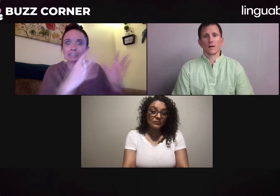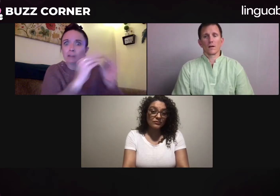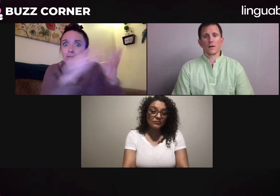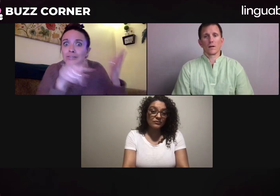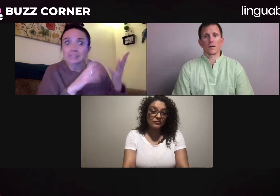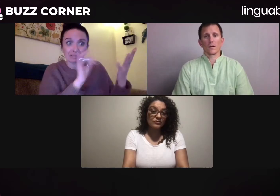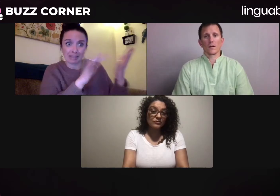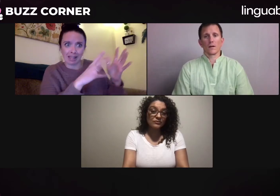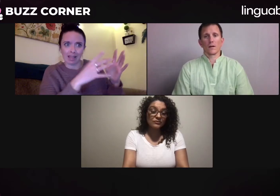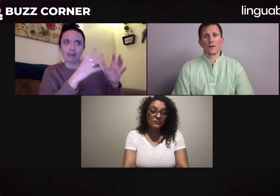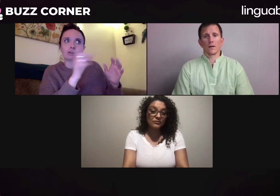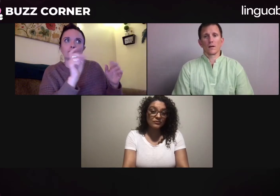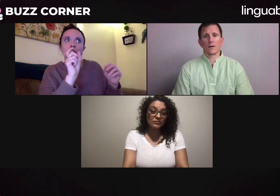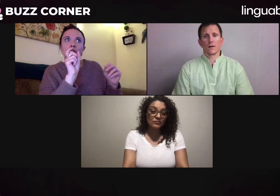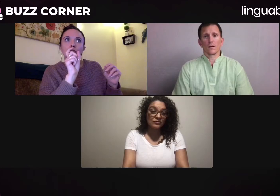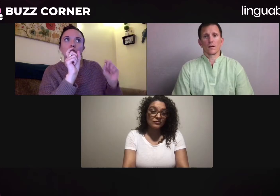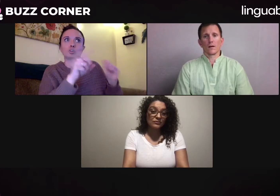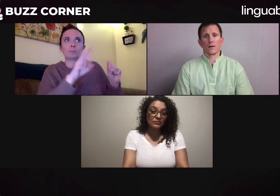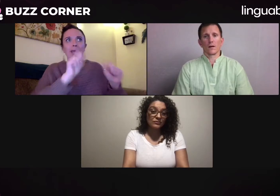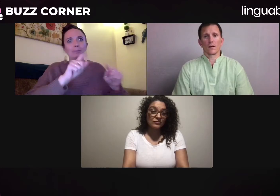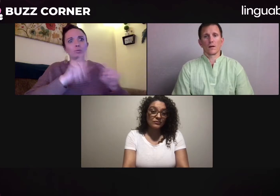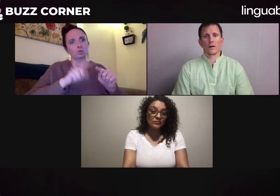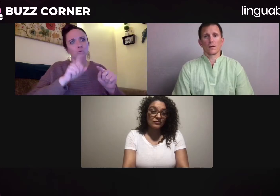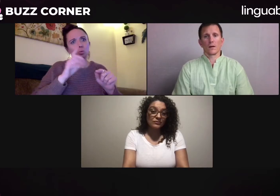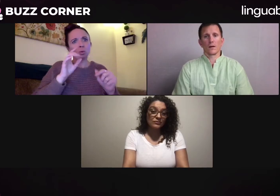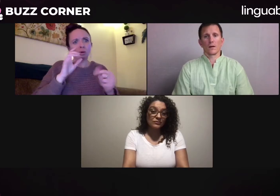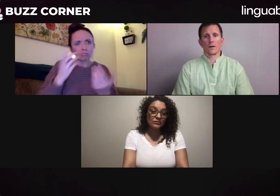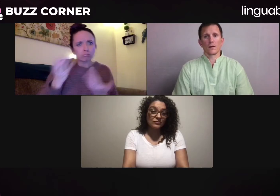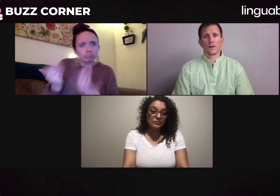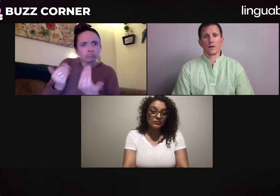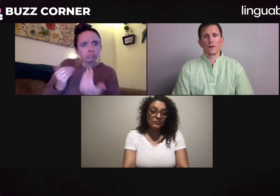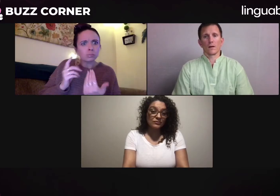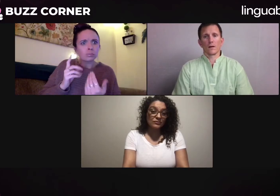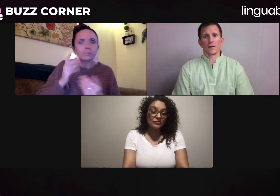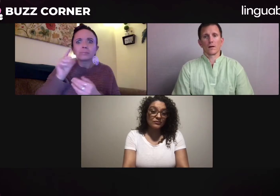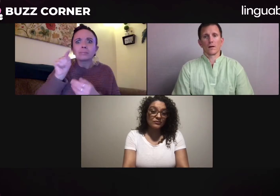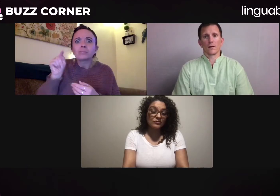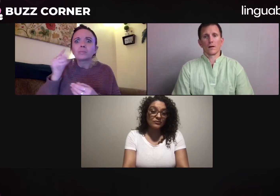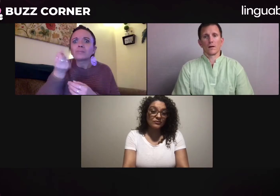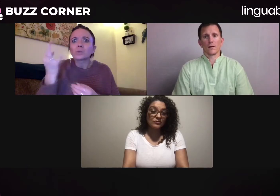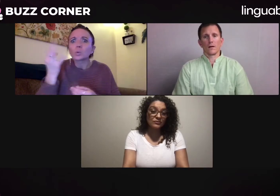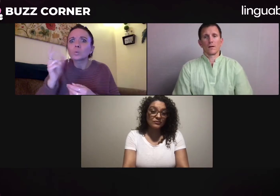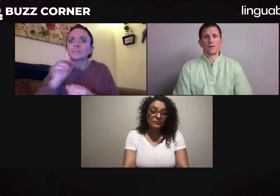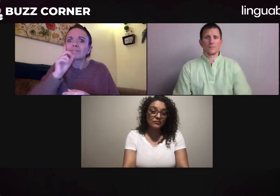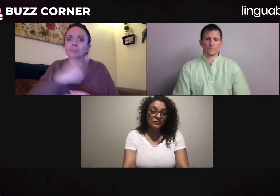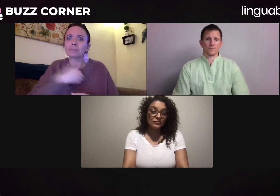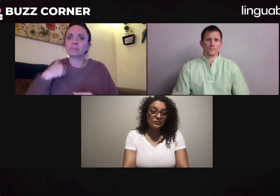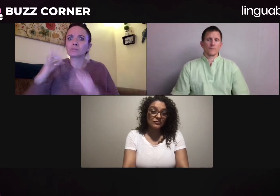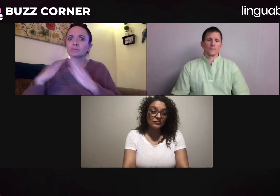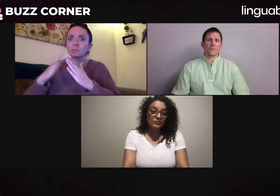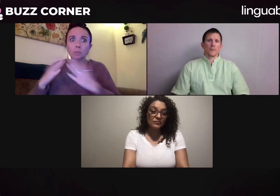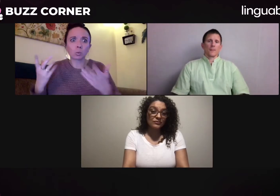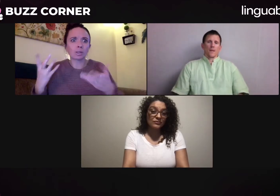interpreters for large events or conferences, for example, reaching out and talking to Deaf members of the community